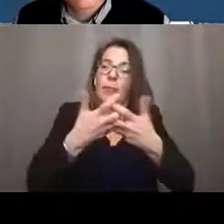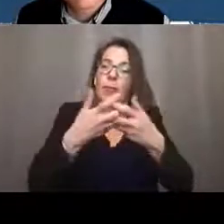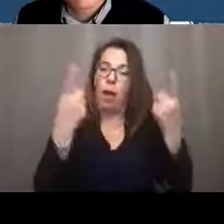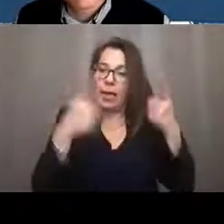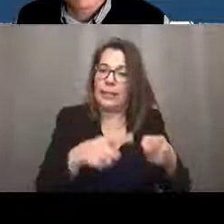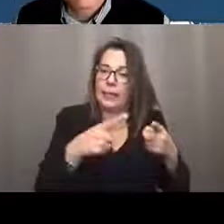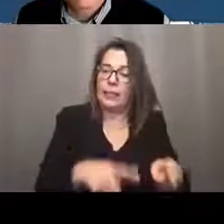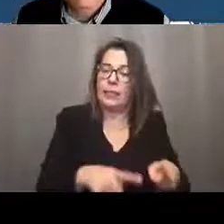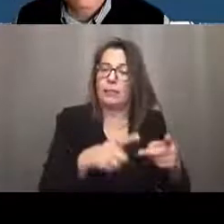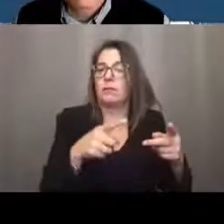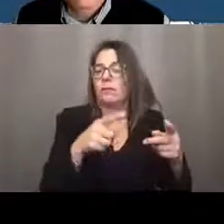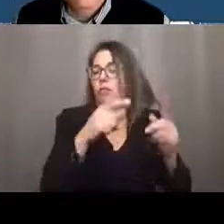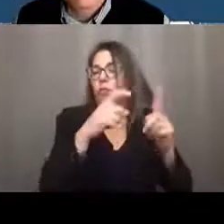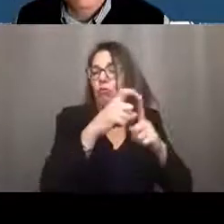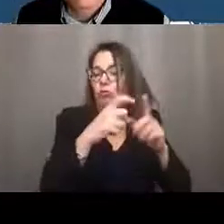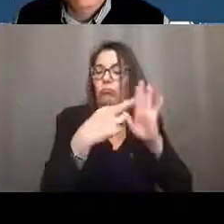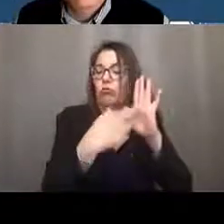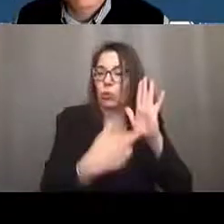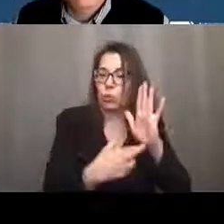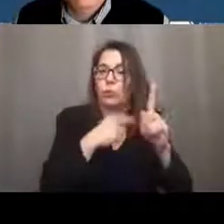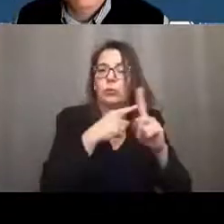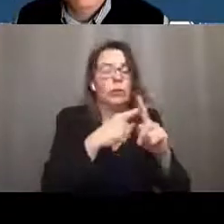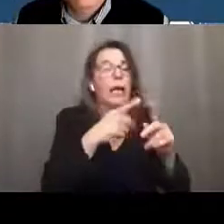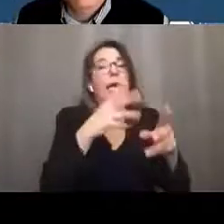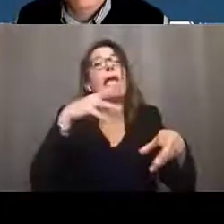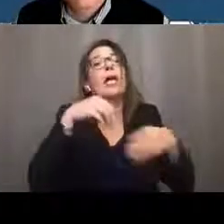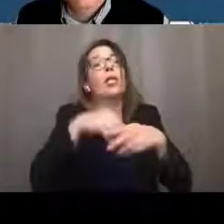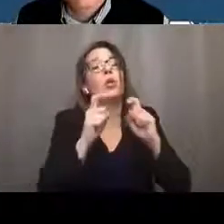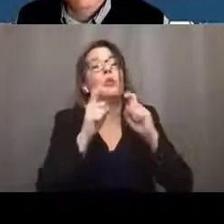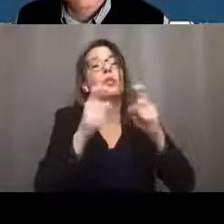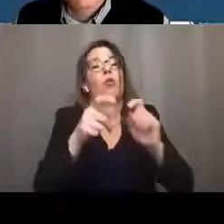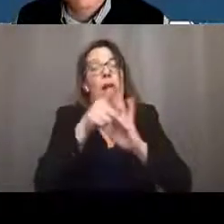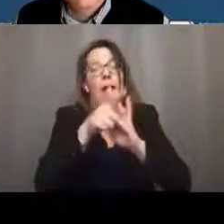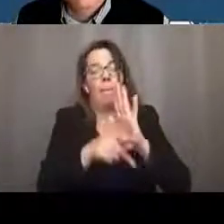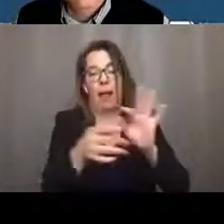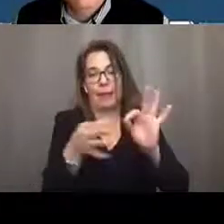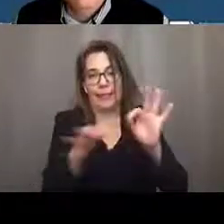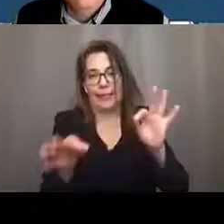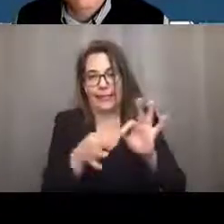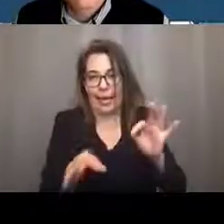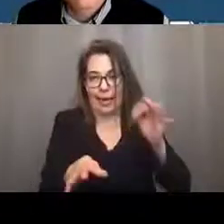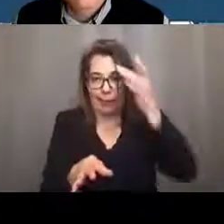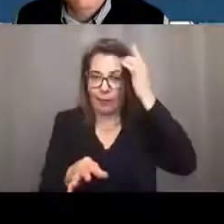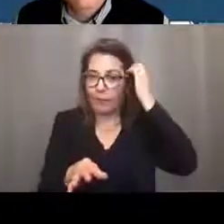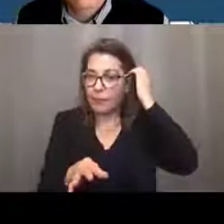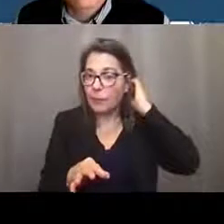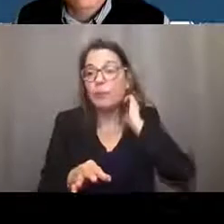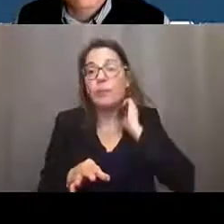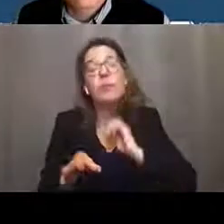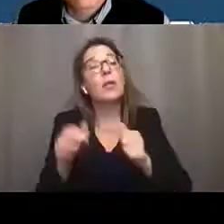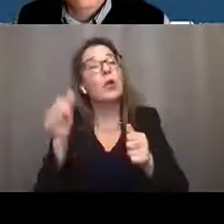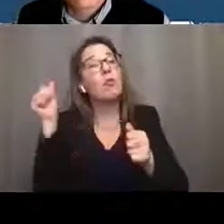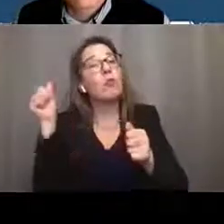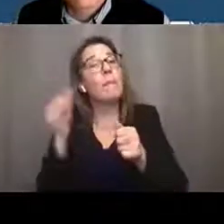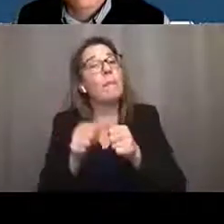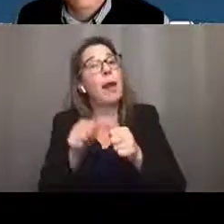including everything in the Grants Policy Statement. So remember that in these forms of collaboration,